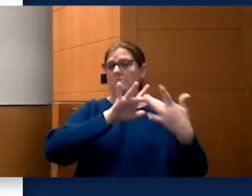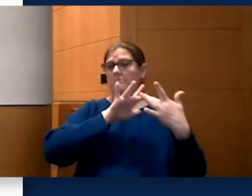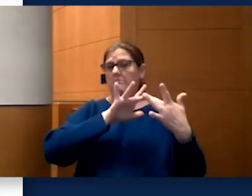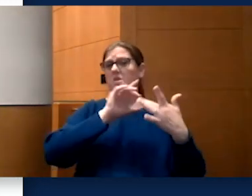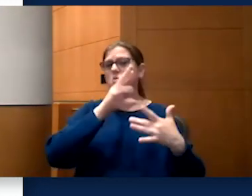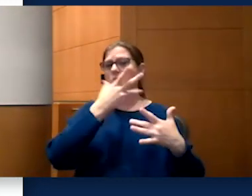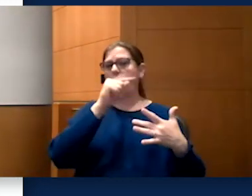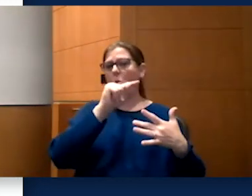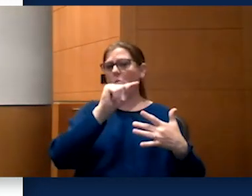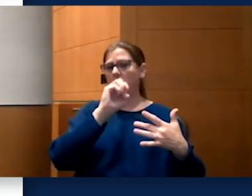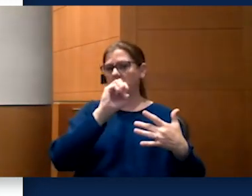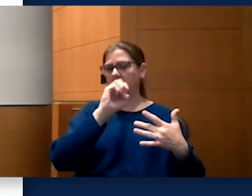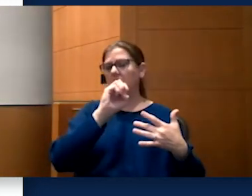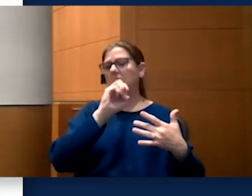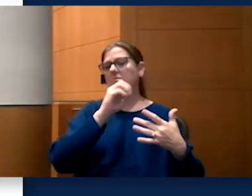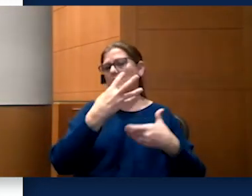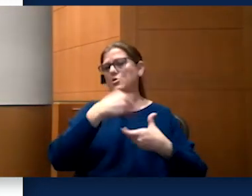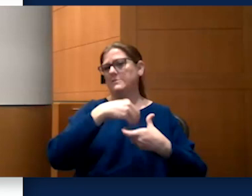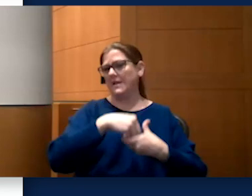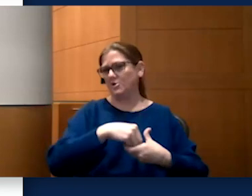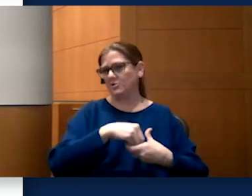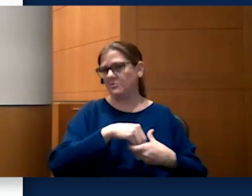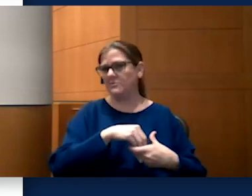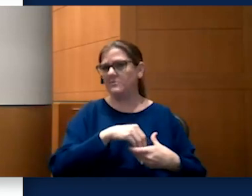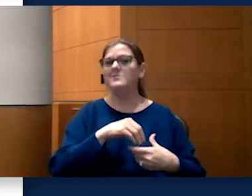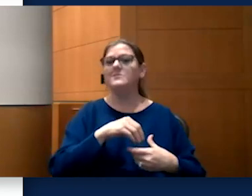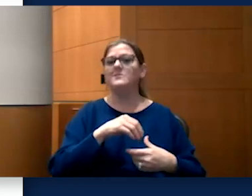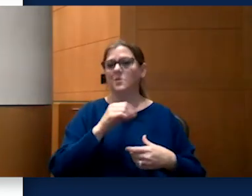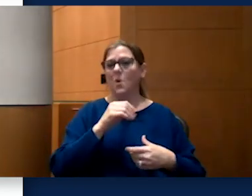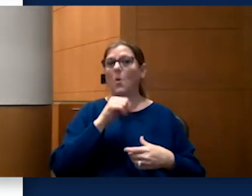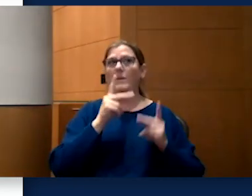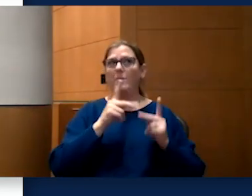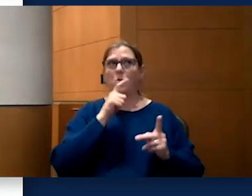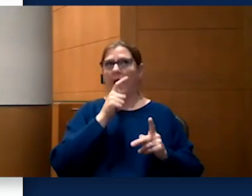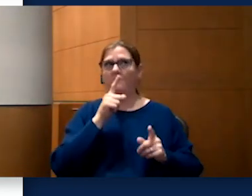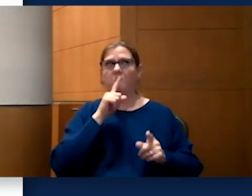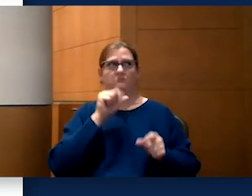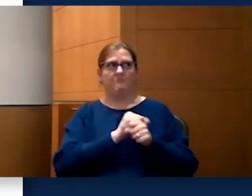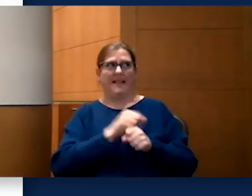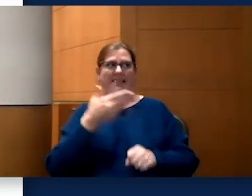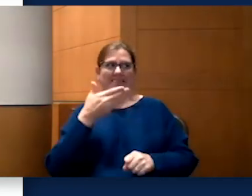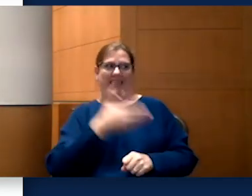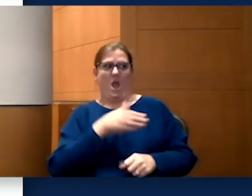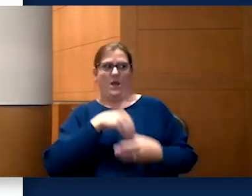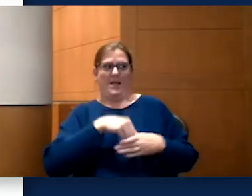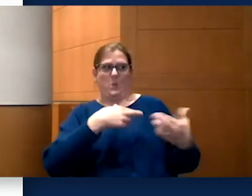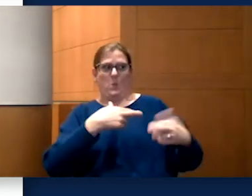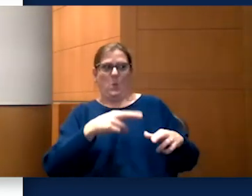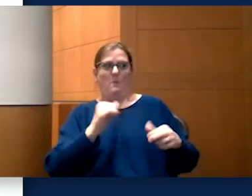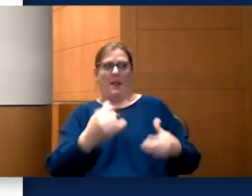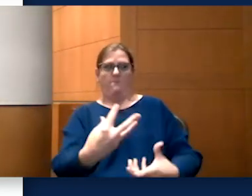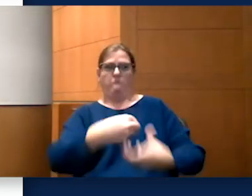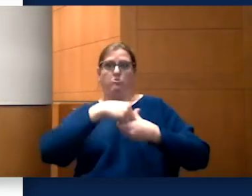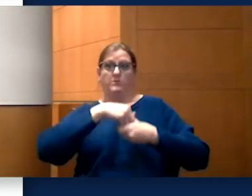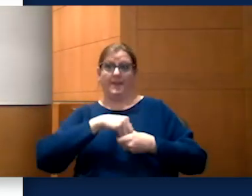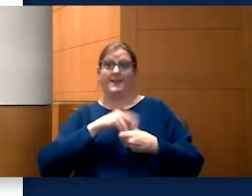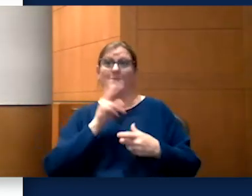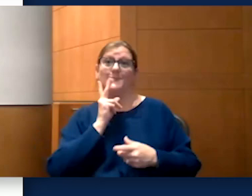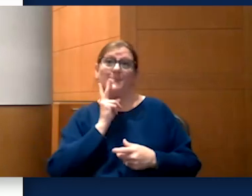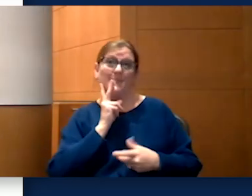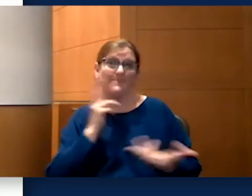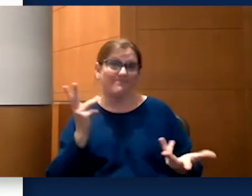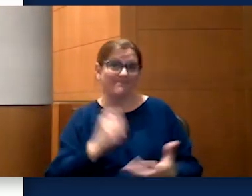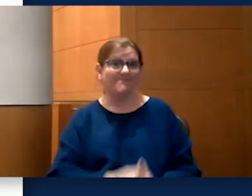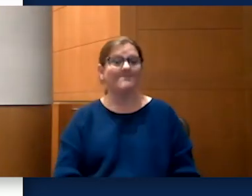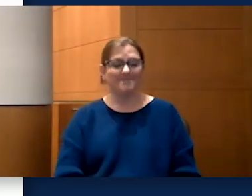Thank you all, very much. Obviously --